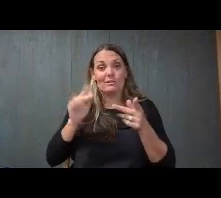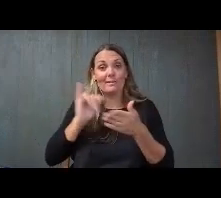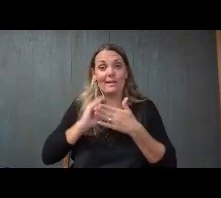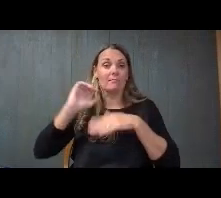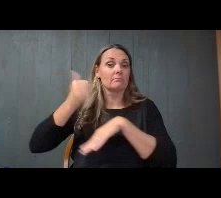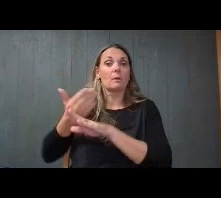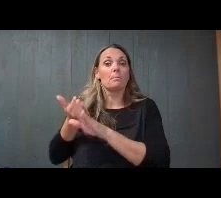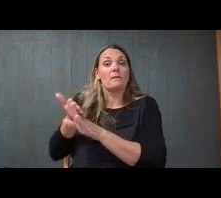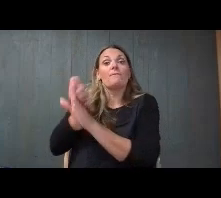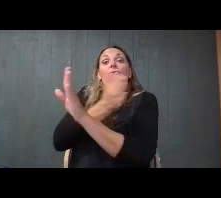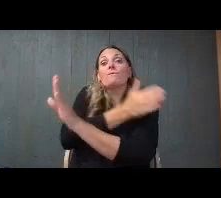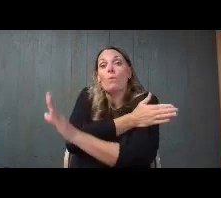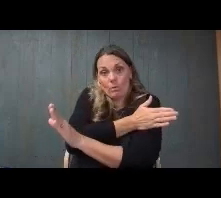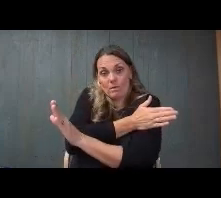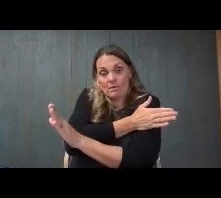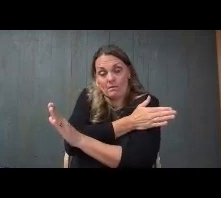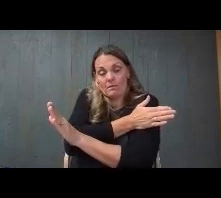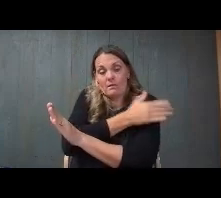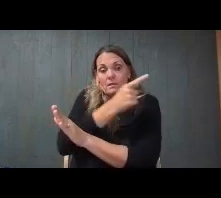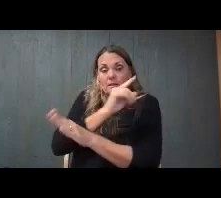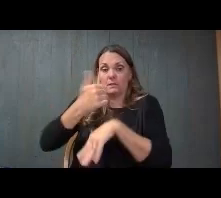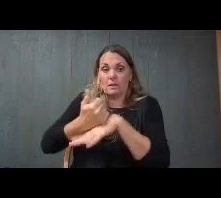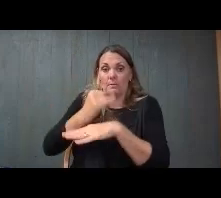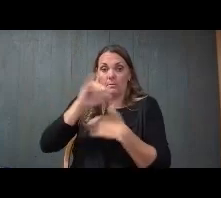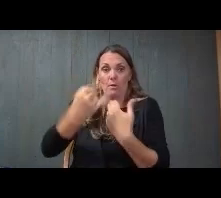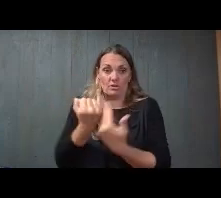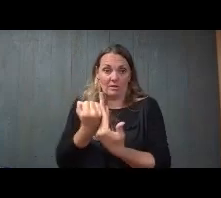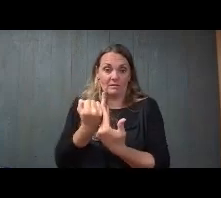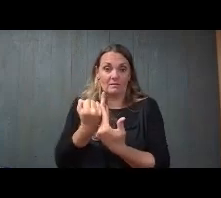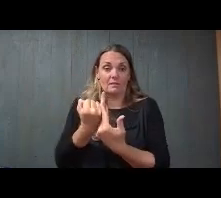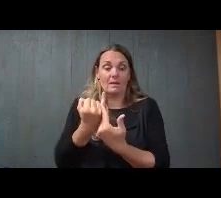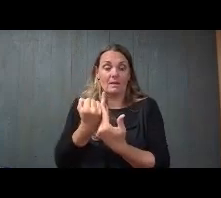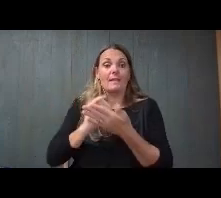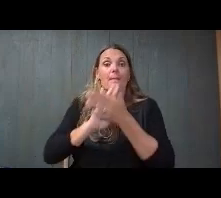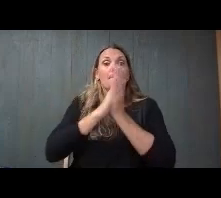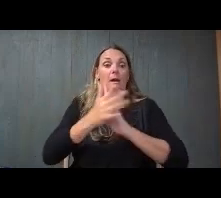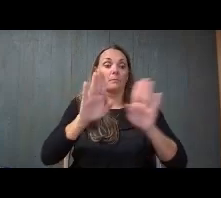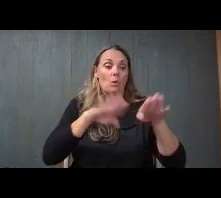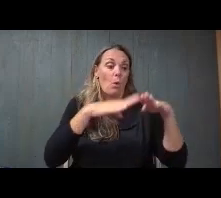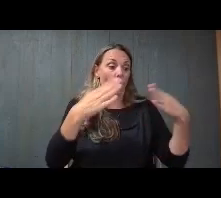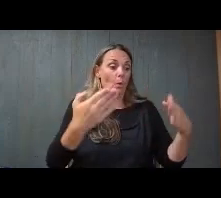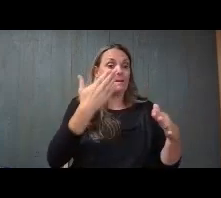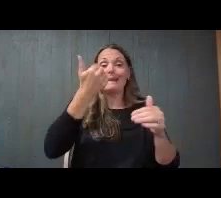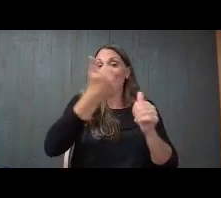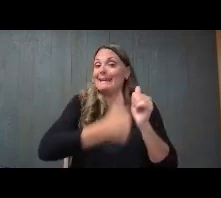to entering into the establishment project that becomes vacant at any point during the project.